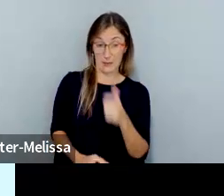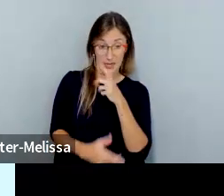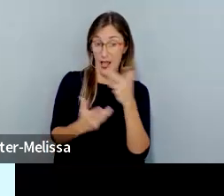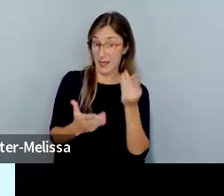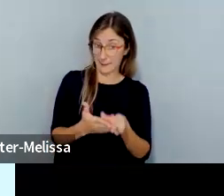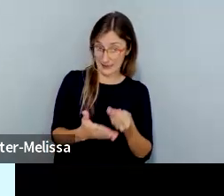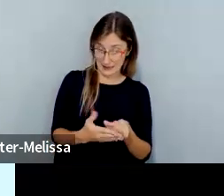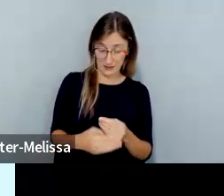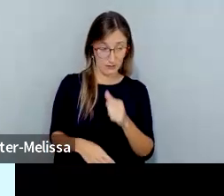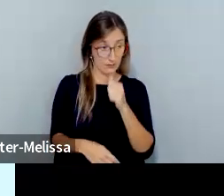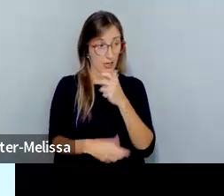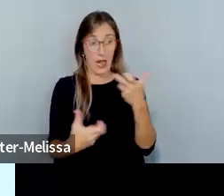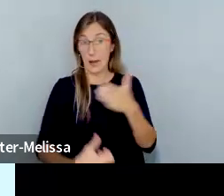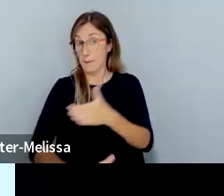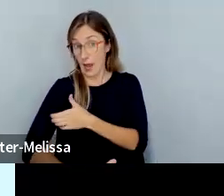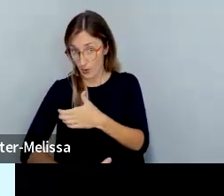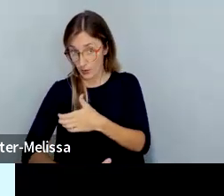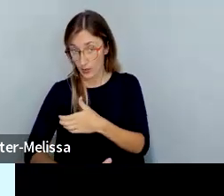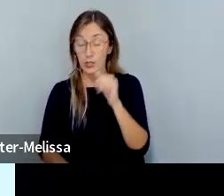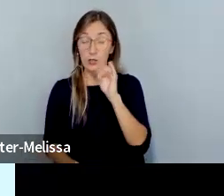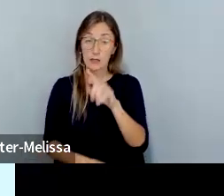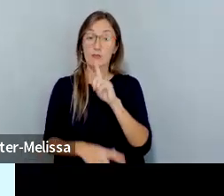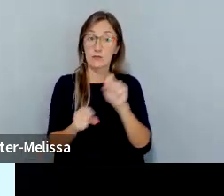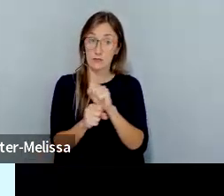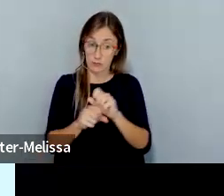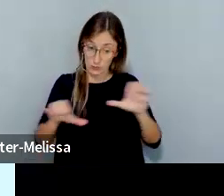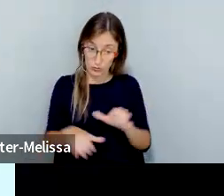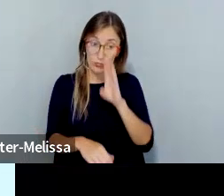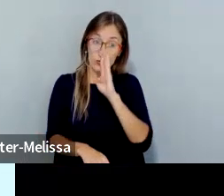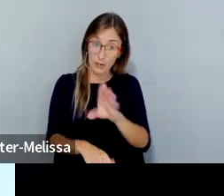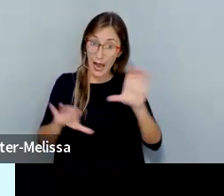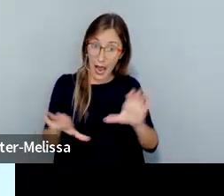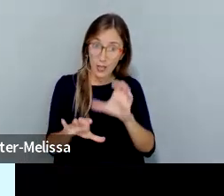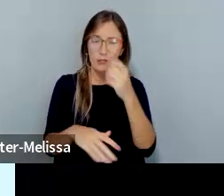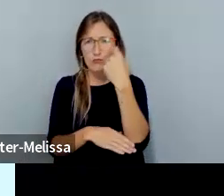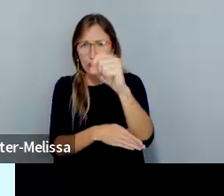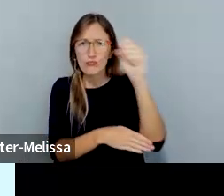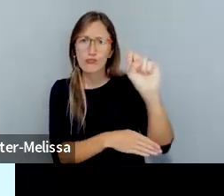that is because in the disability community there is a lot of us that do